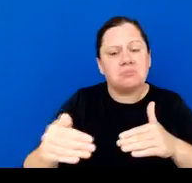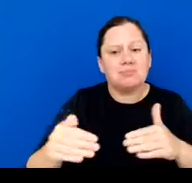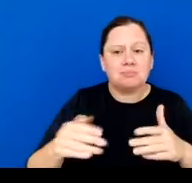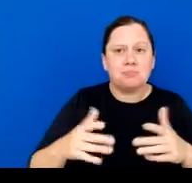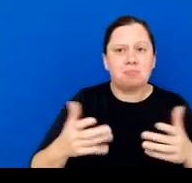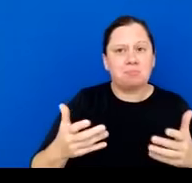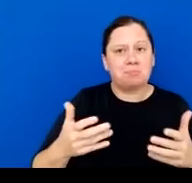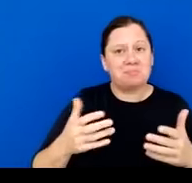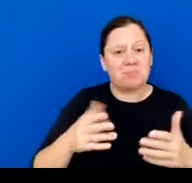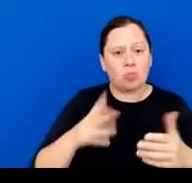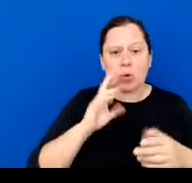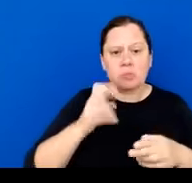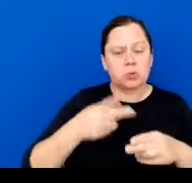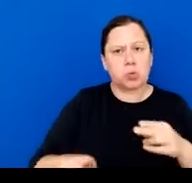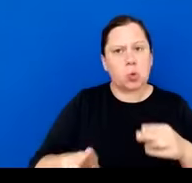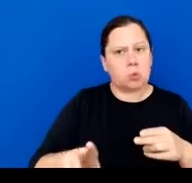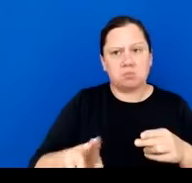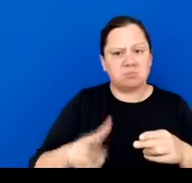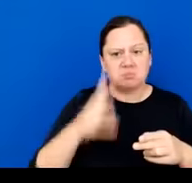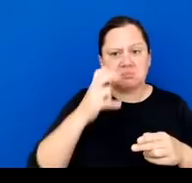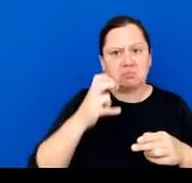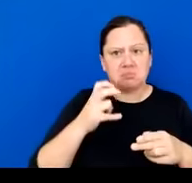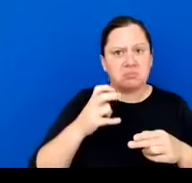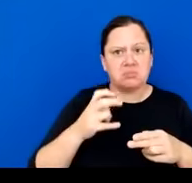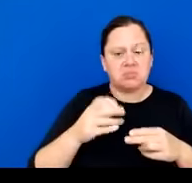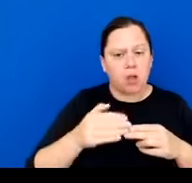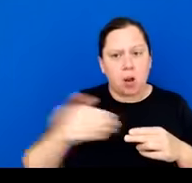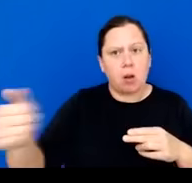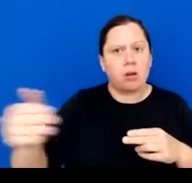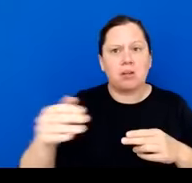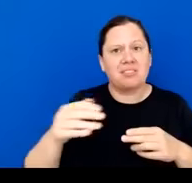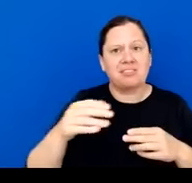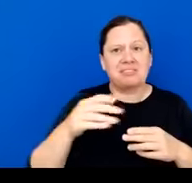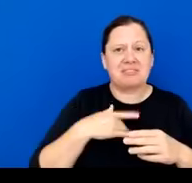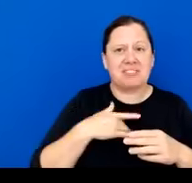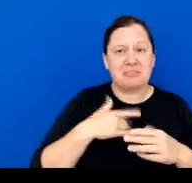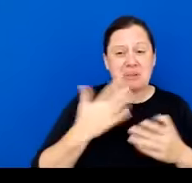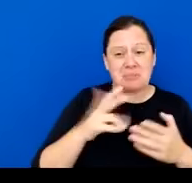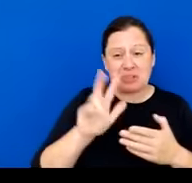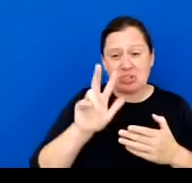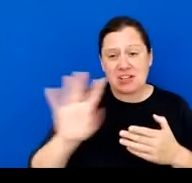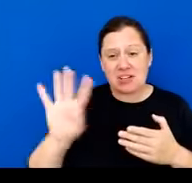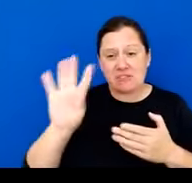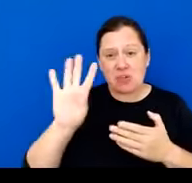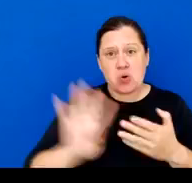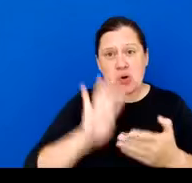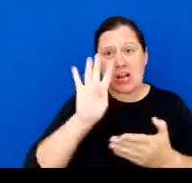it's going to be a struggle for the fire behavior to really increase and start moving around on us so